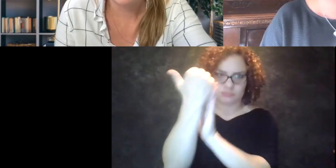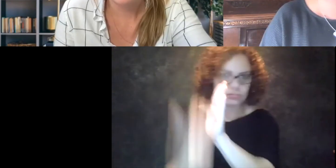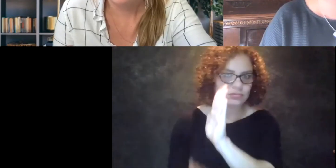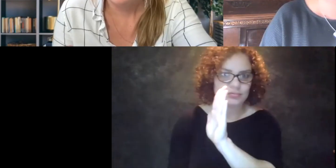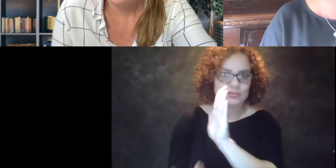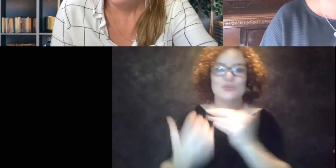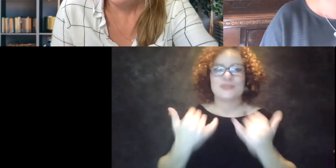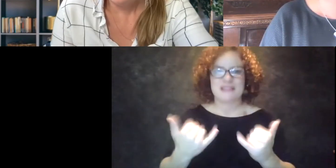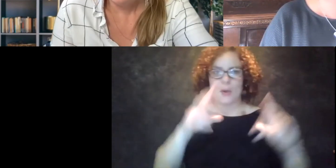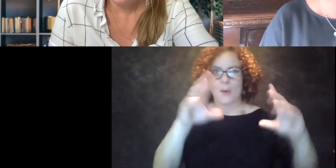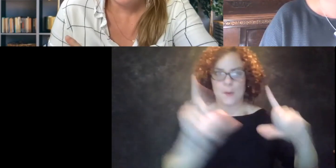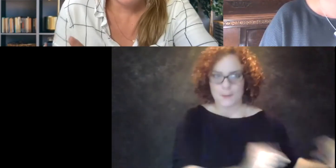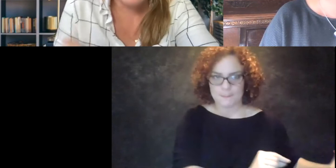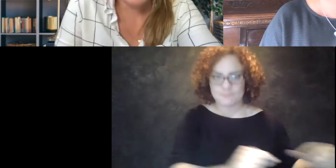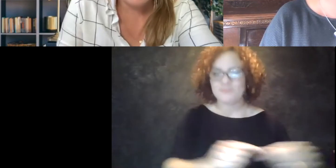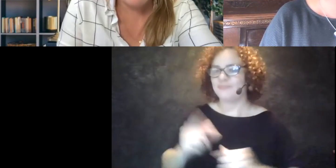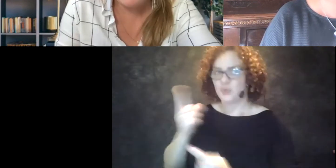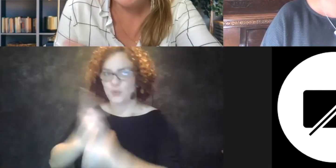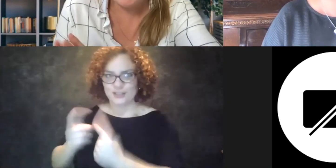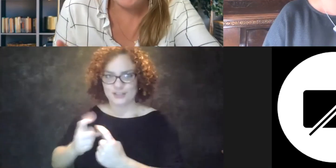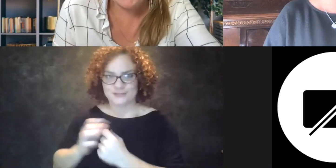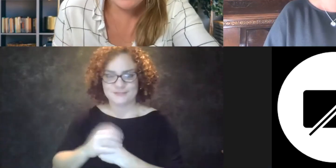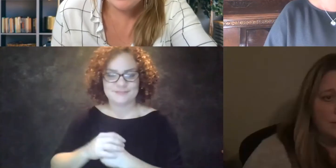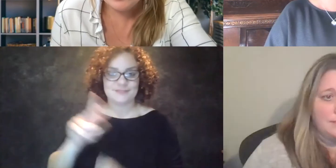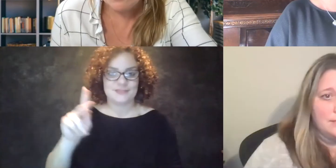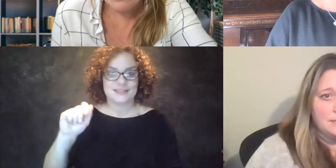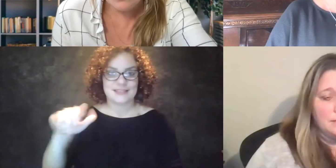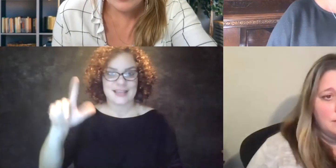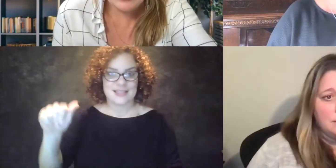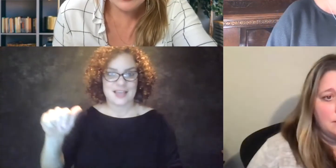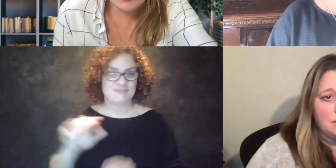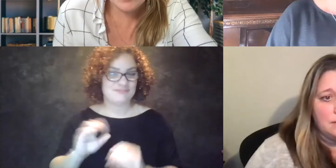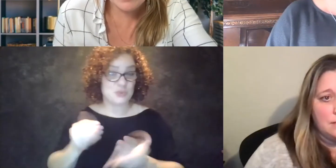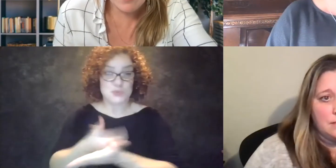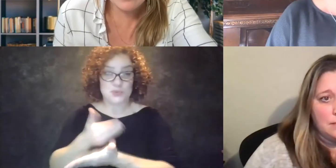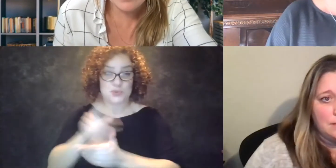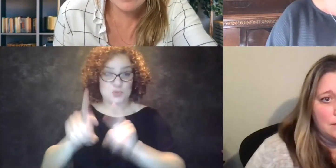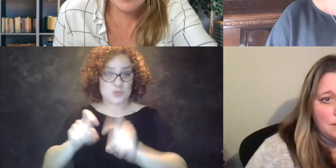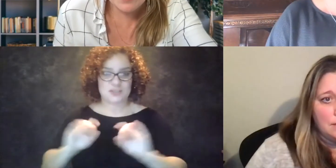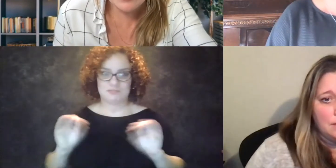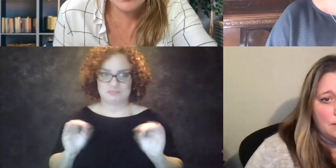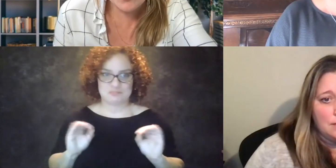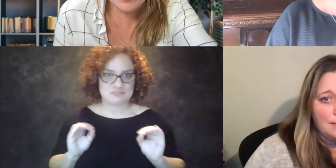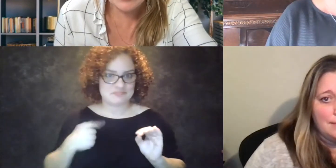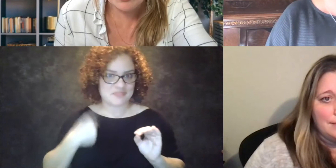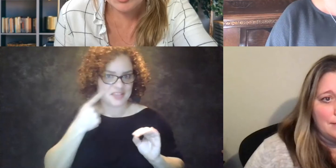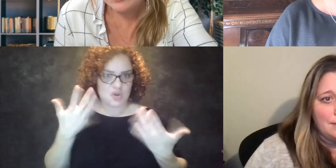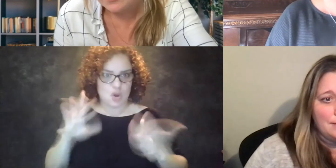Kayla Coburn: And we don't have any new questions. I'm pretty sure we've gotten everybody's question-ish.